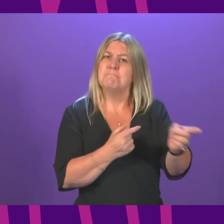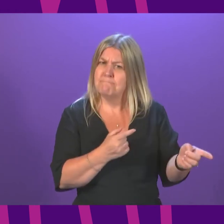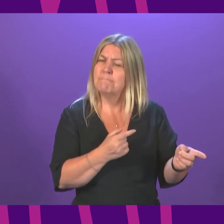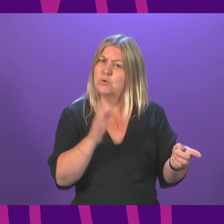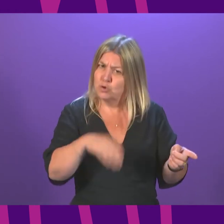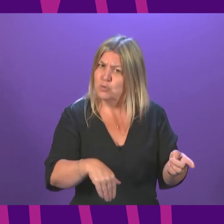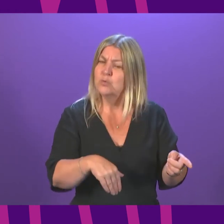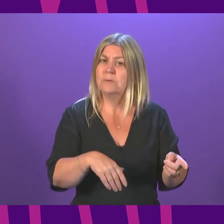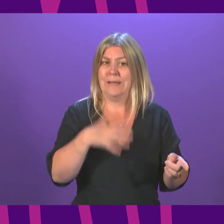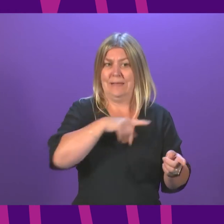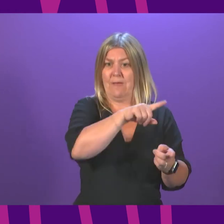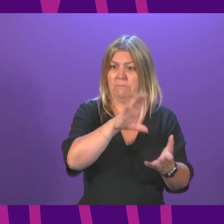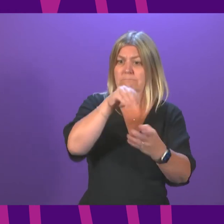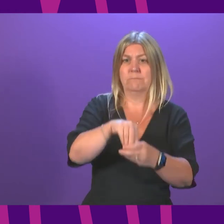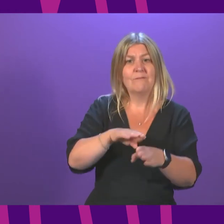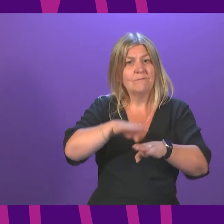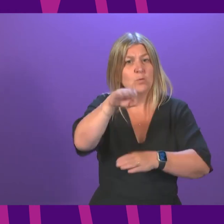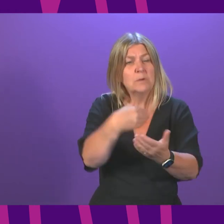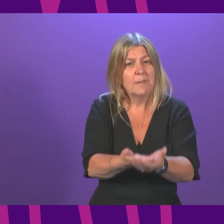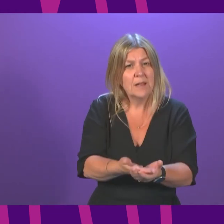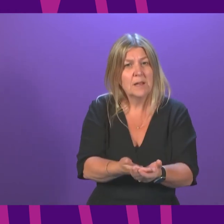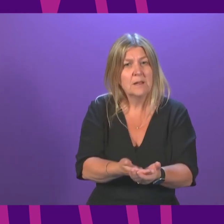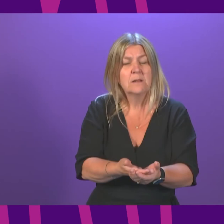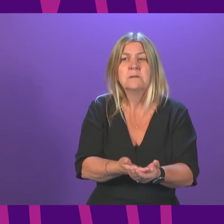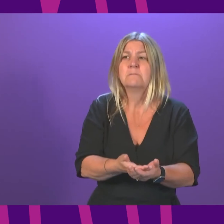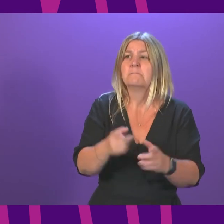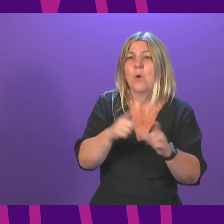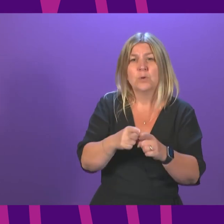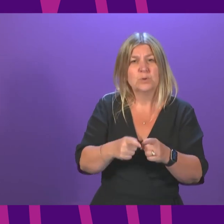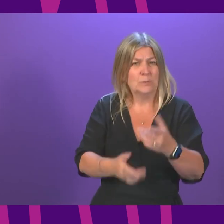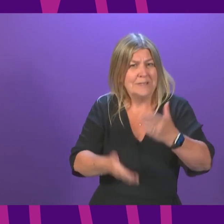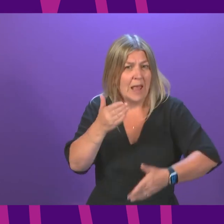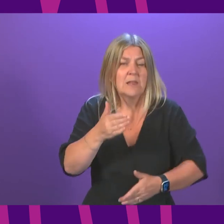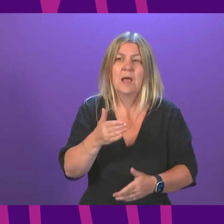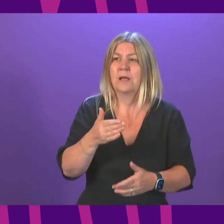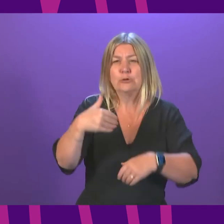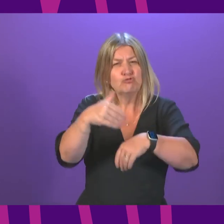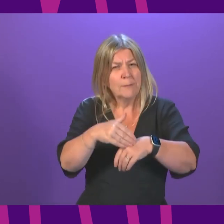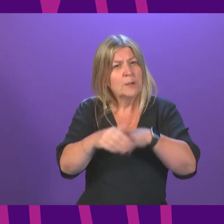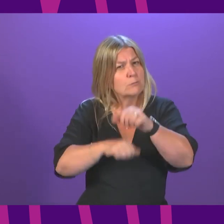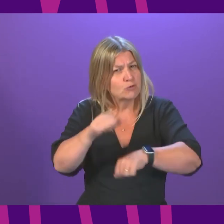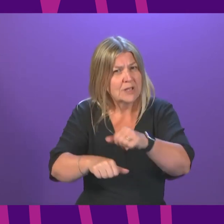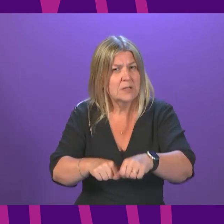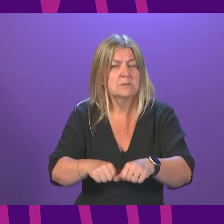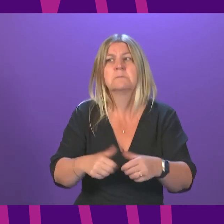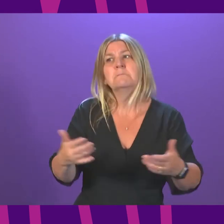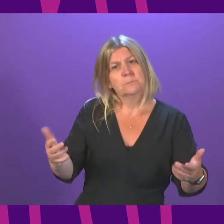council meetings again, and Graham Simpson tried to do the same with alcohol licensing boards. The Government conceded on one yesterday but, curiously, not on the other. Of course,